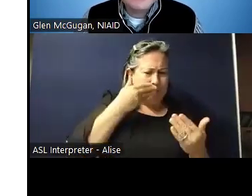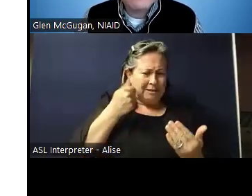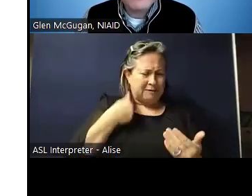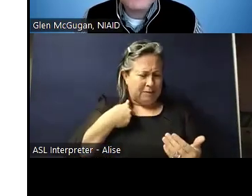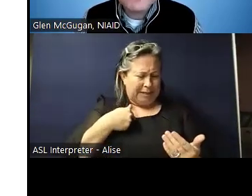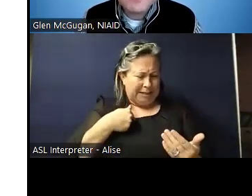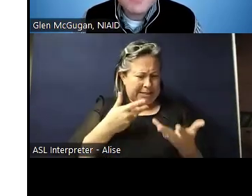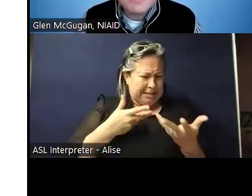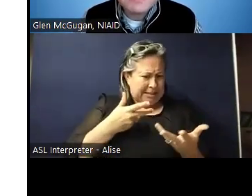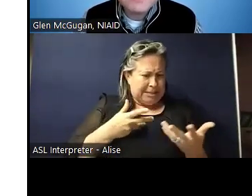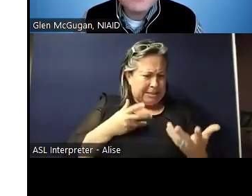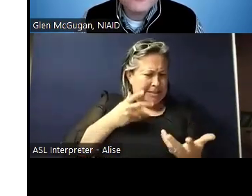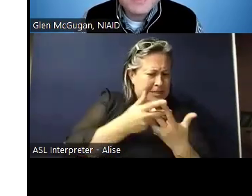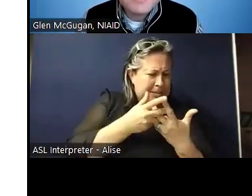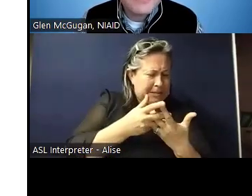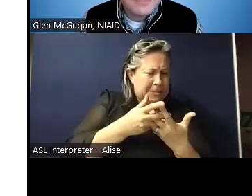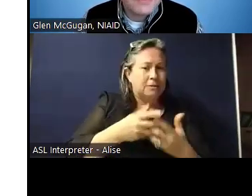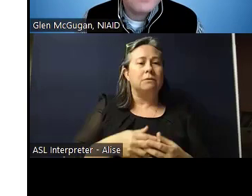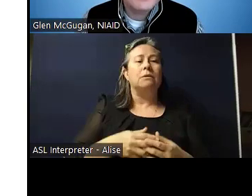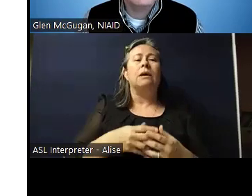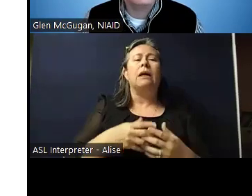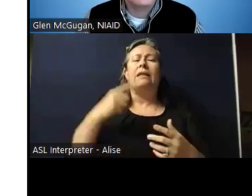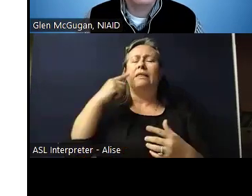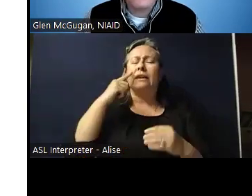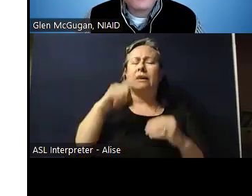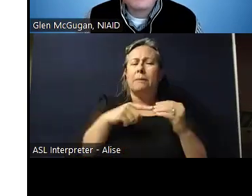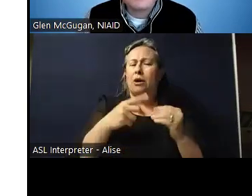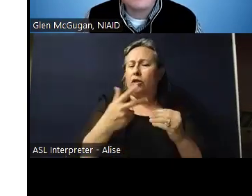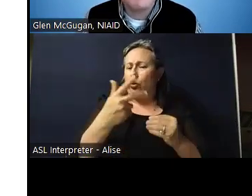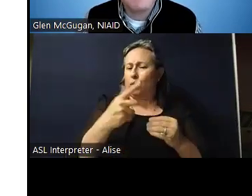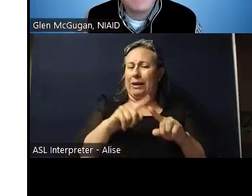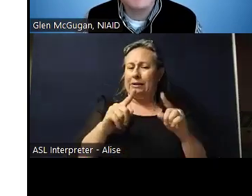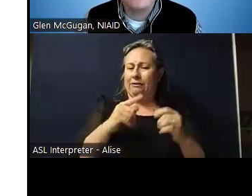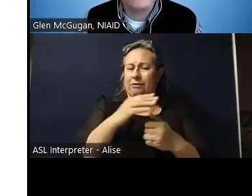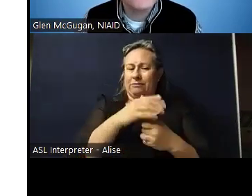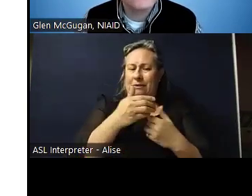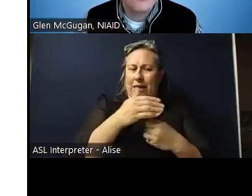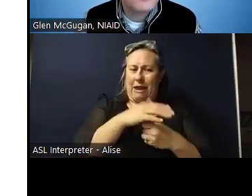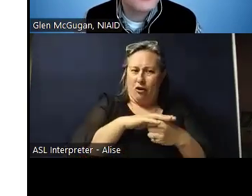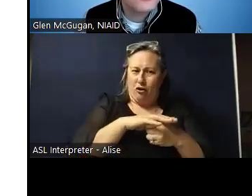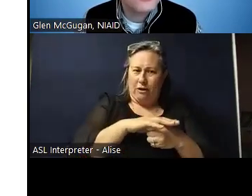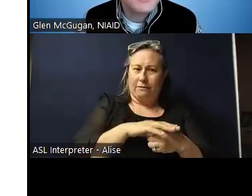And I want you to think about at least three different areas, and the first is matching where you are in your career.